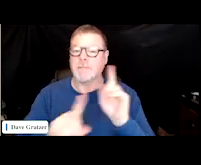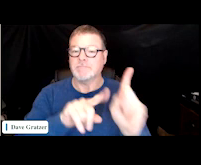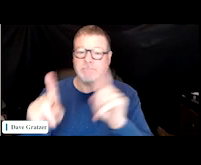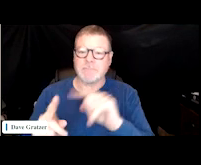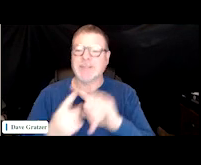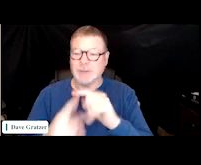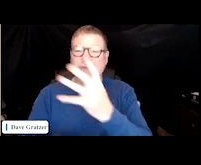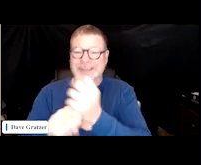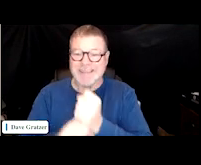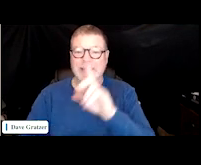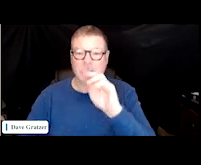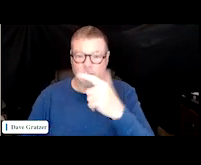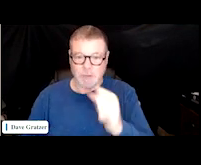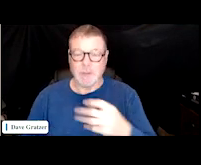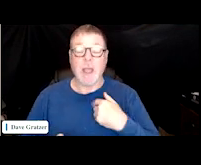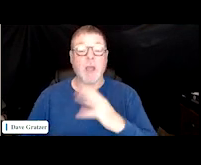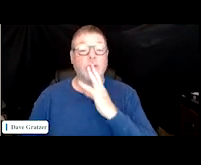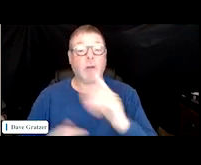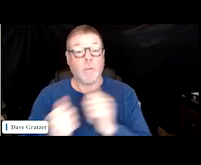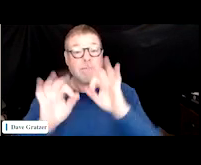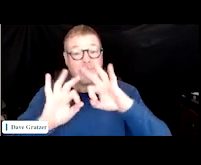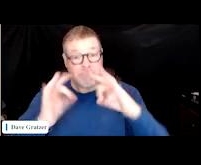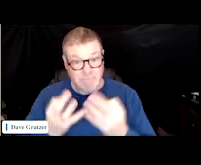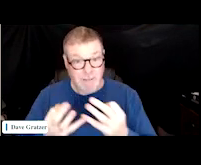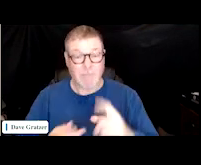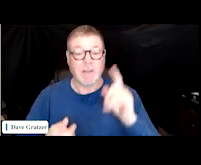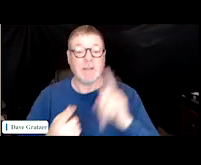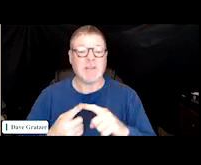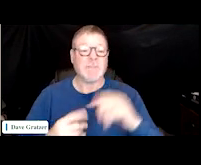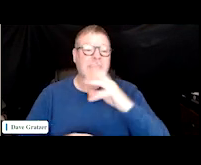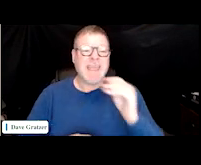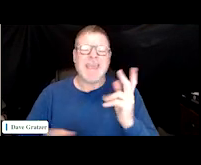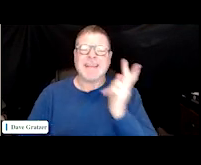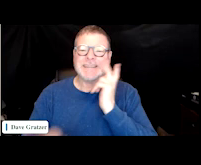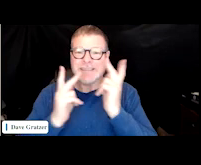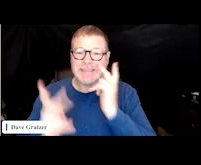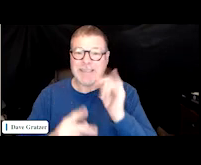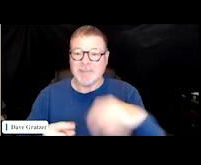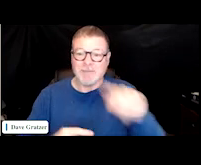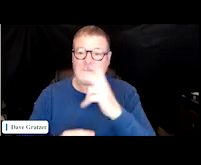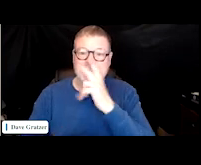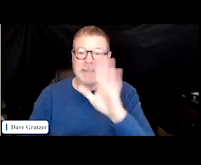And I encouraged the family to carefully pass by these sites and see if they see their loved ones.